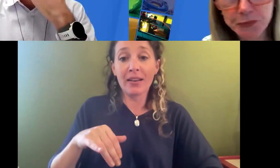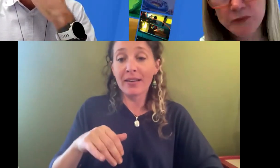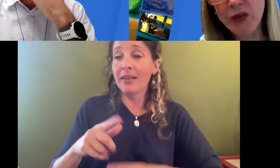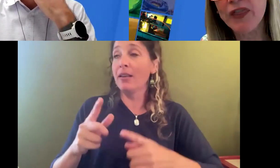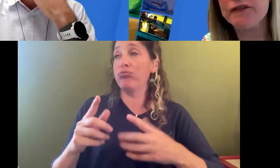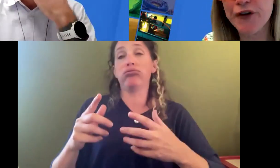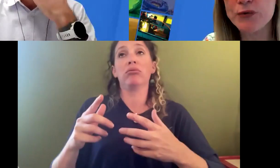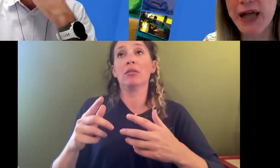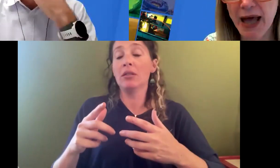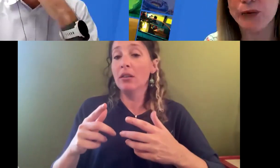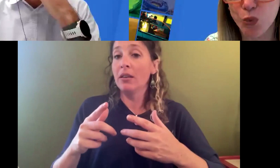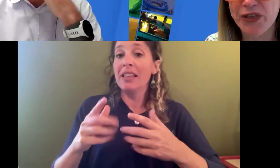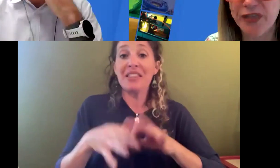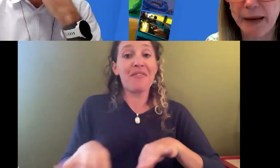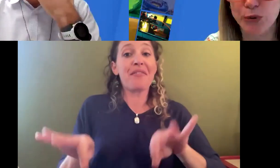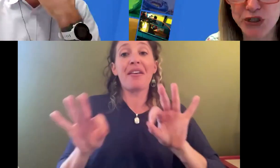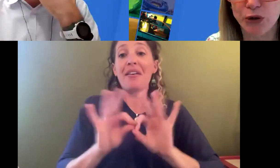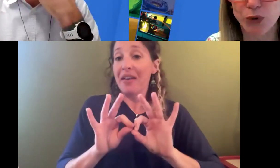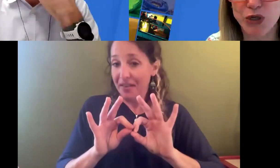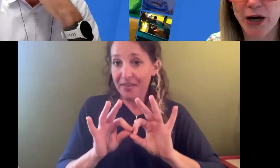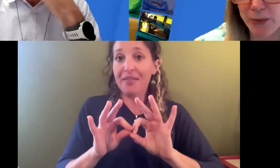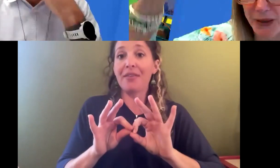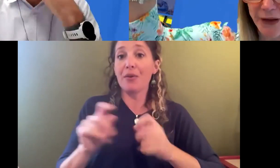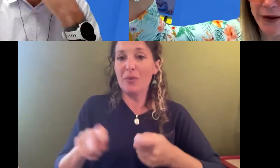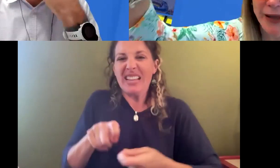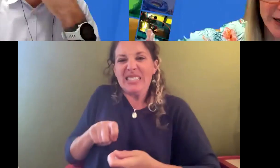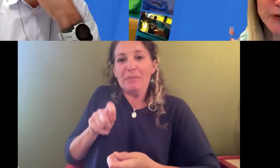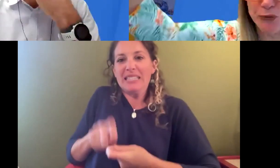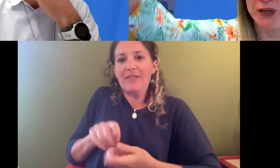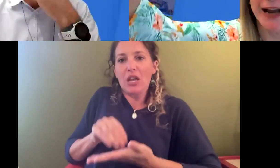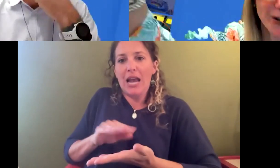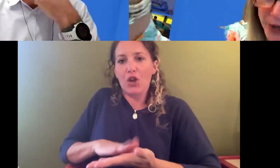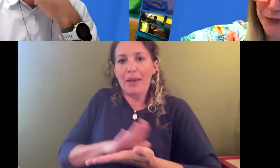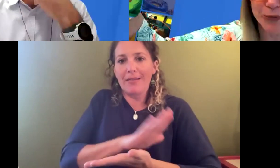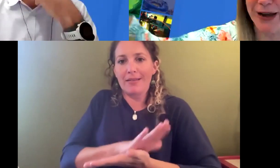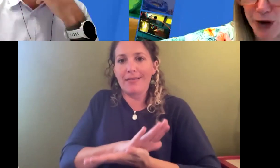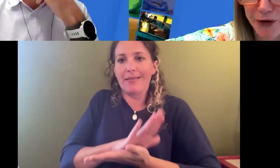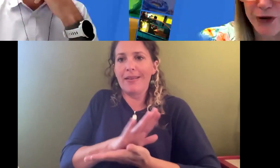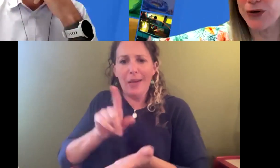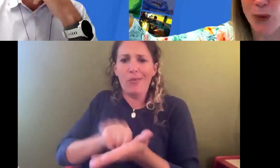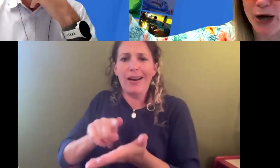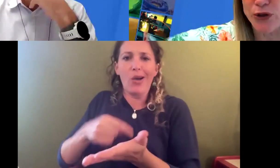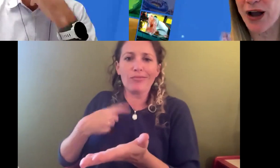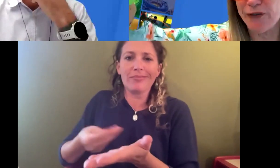that folks had with that particular document. They'd even print it out. Whenever I go out on travel,